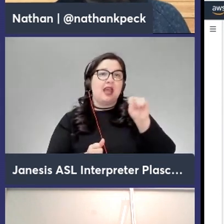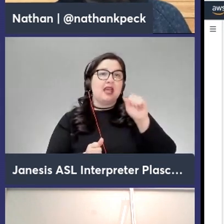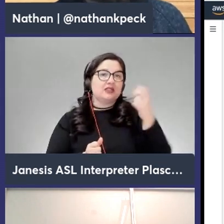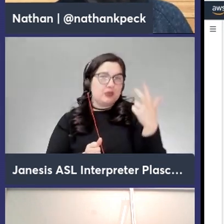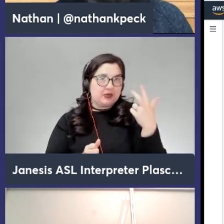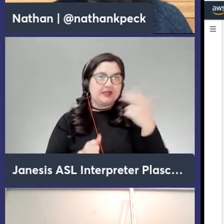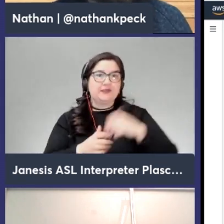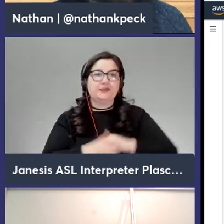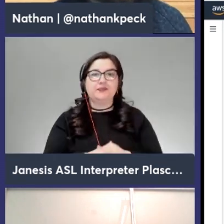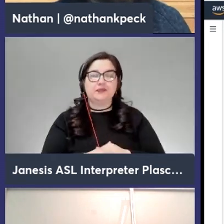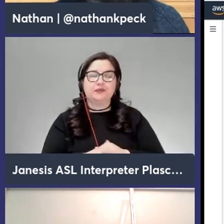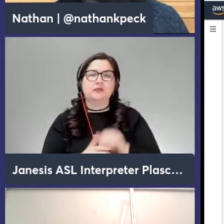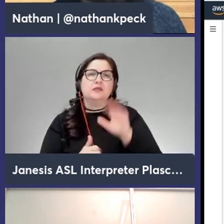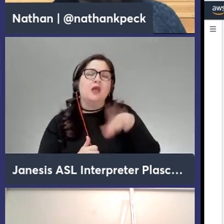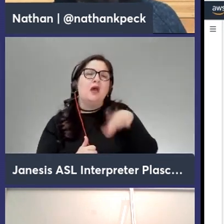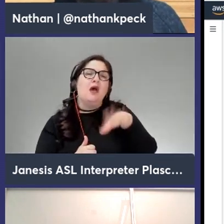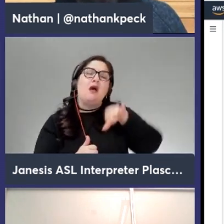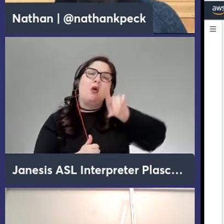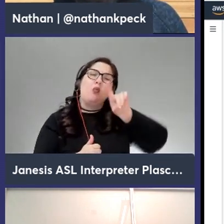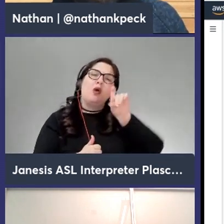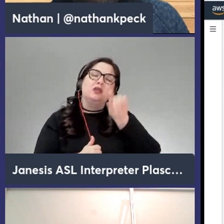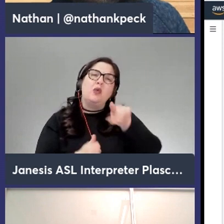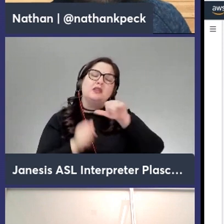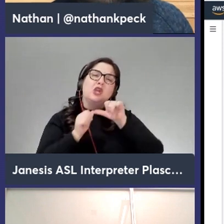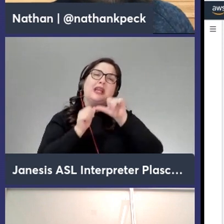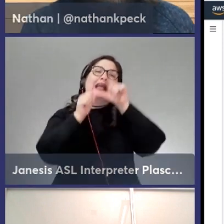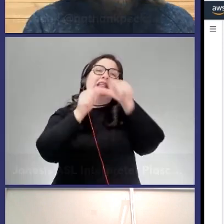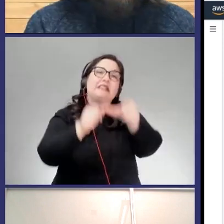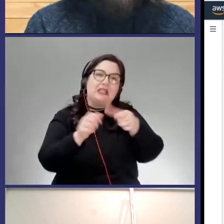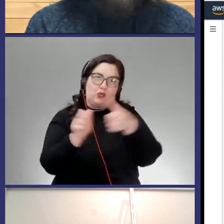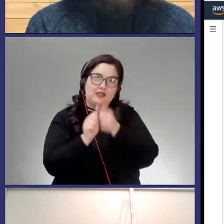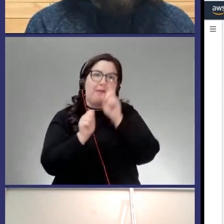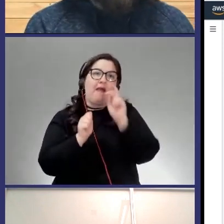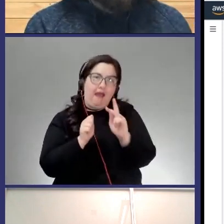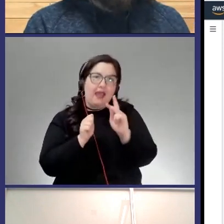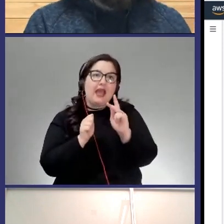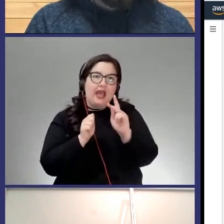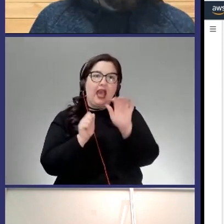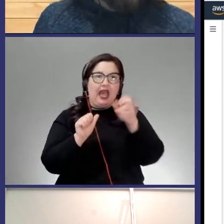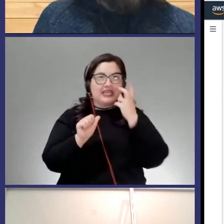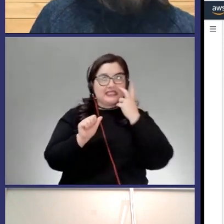So one question about this continuous backup. We have a viewer question that came through.